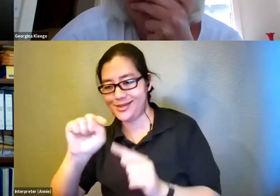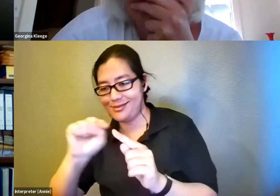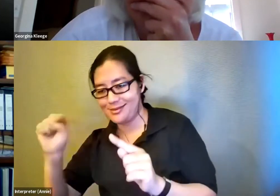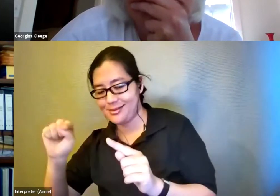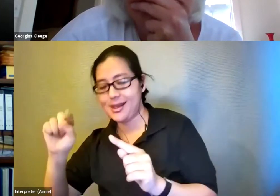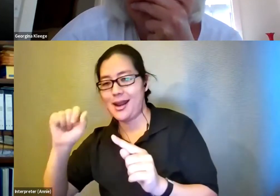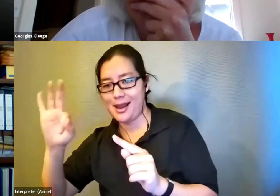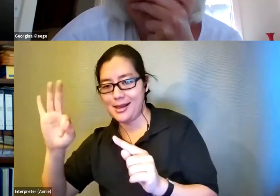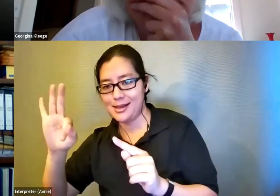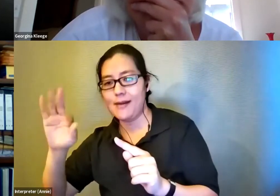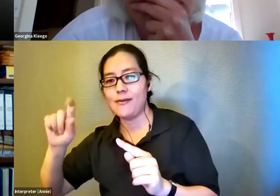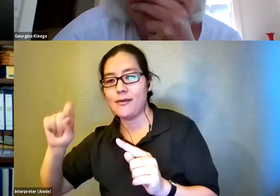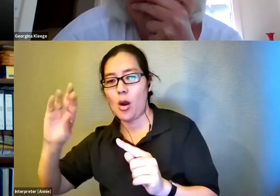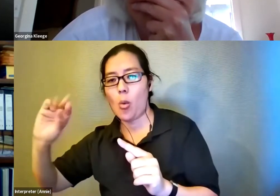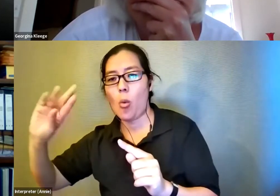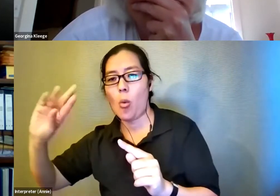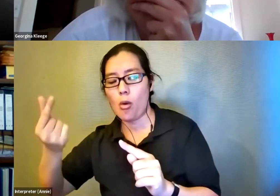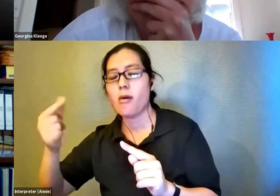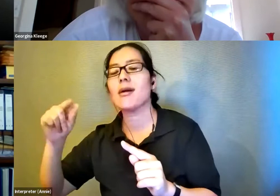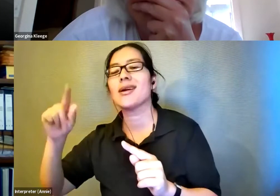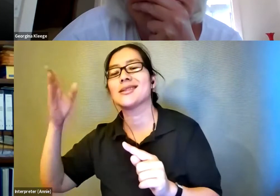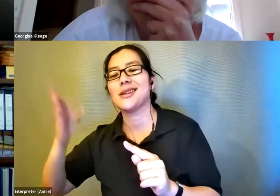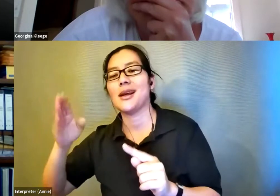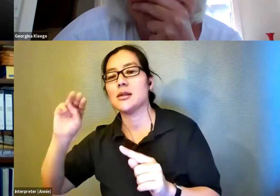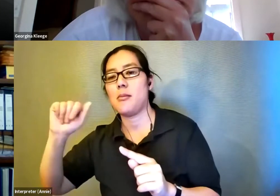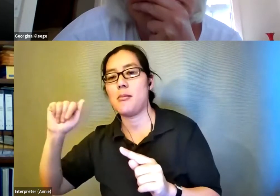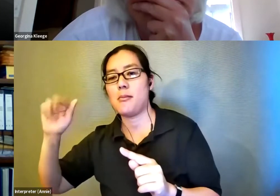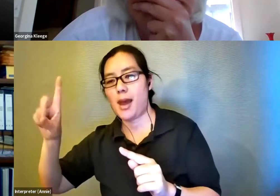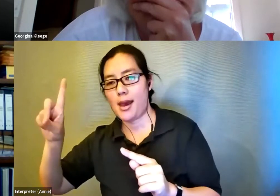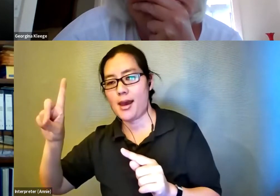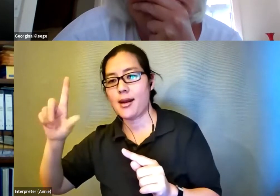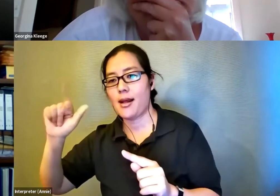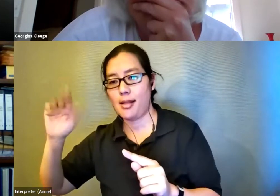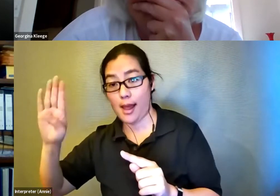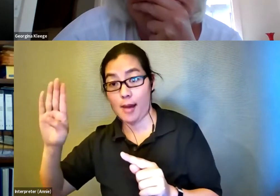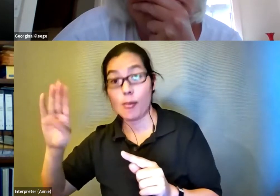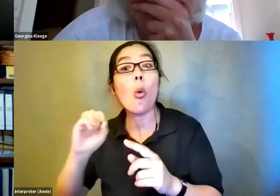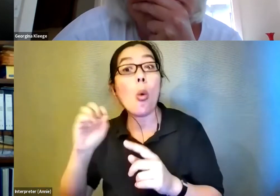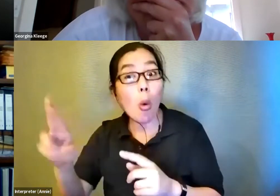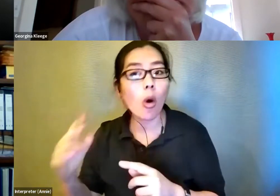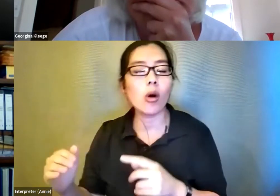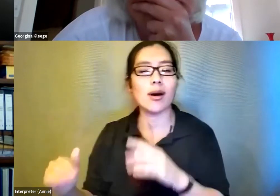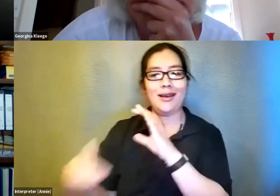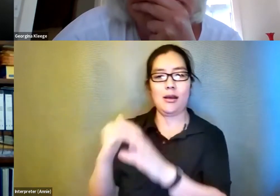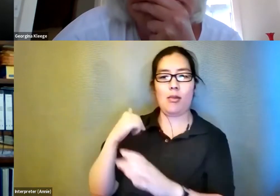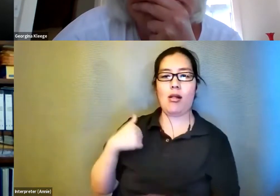org/MAD Lab or write to us at MAD Lab- SF.org.